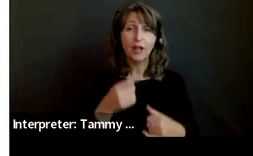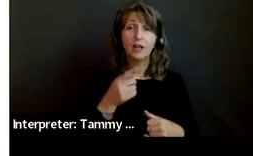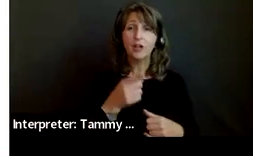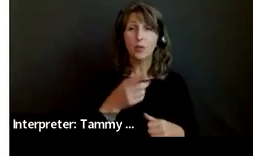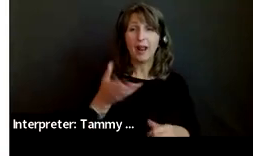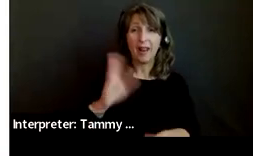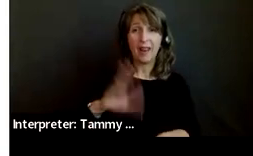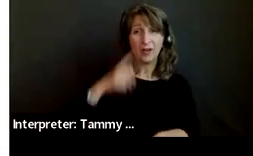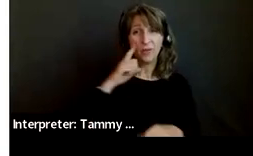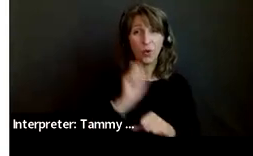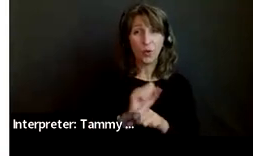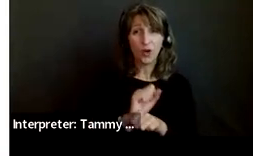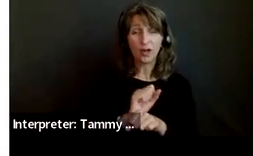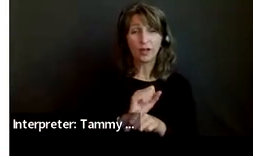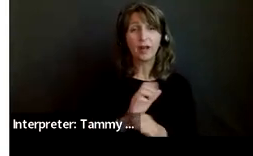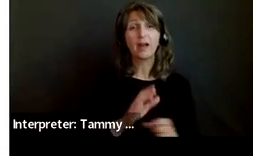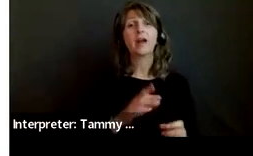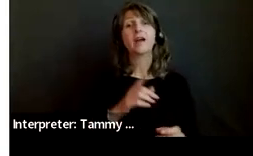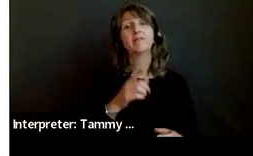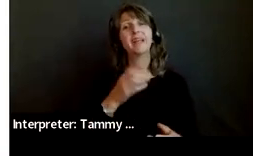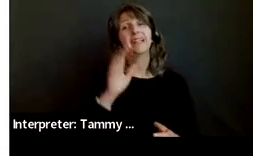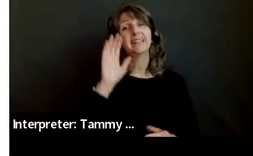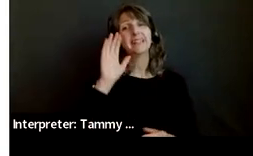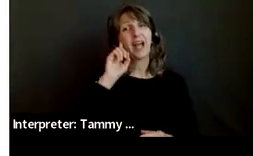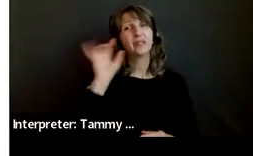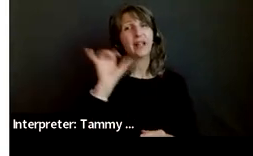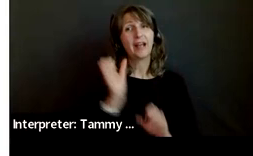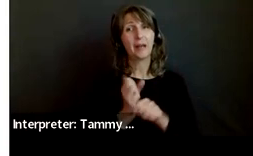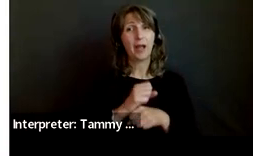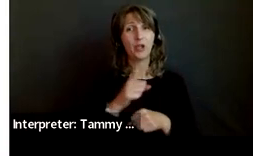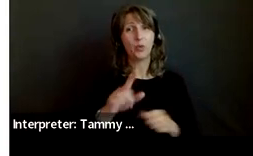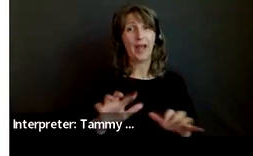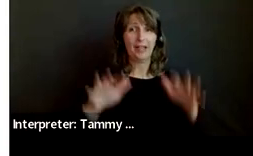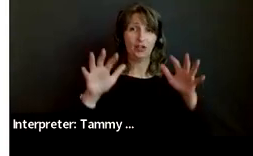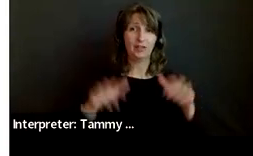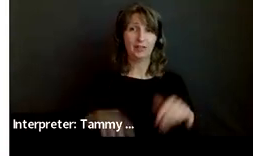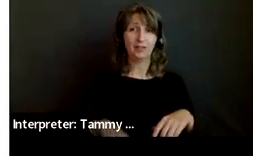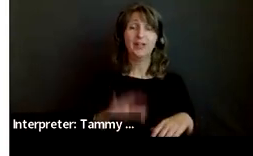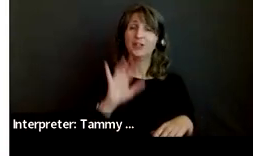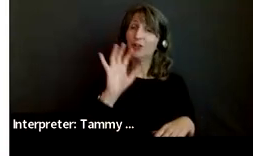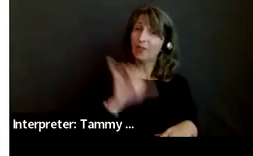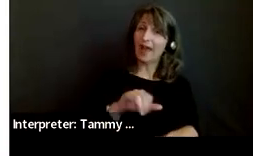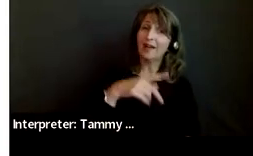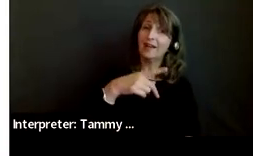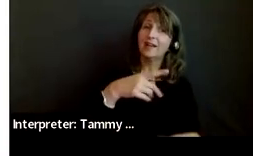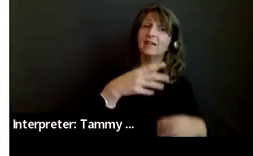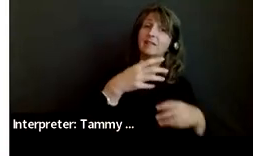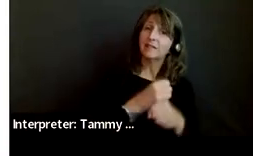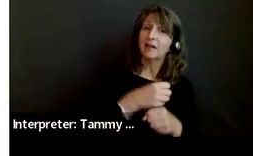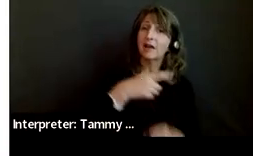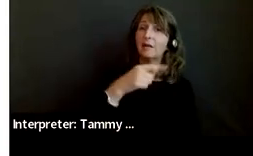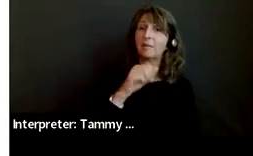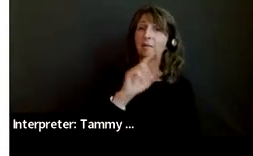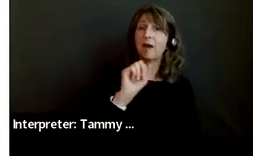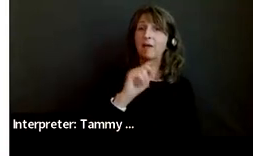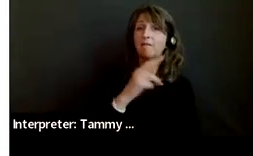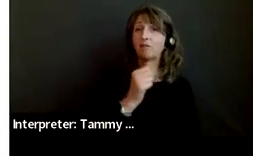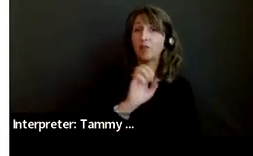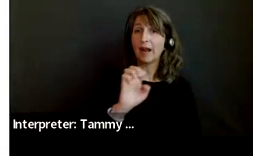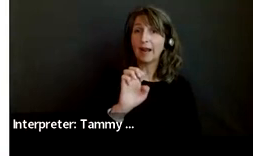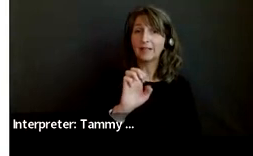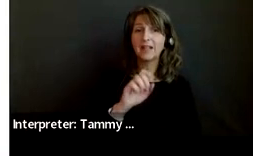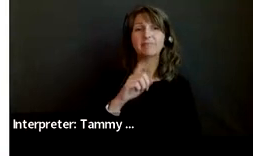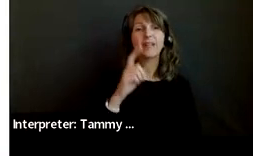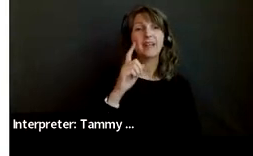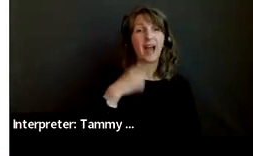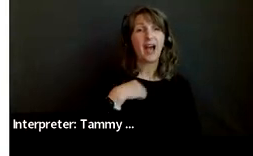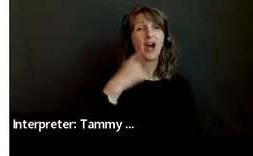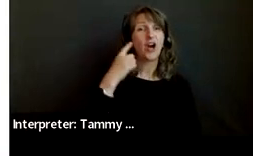So I have pairaphrase exactly what someone told me, which was losing the car keys. Separately from that, I'm adding in my evaluation and it sounds like you're feeling anxious.